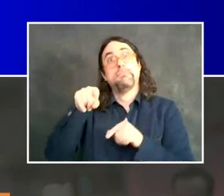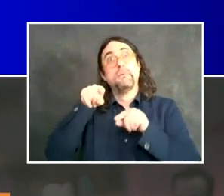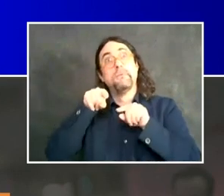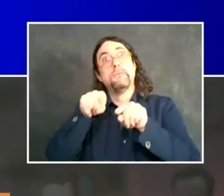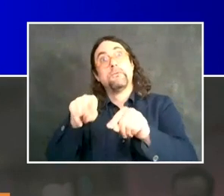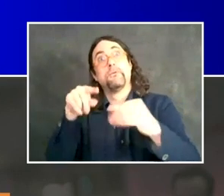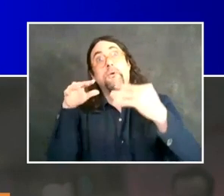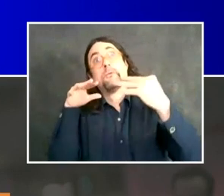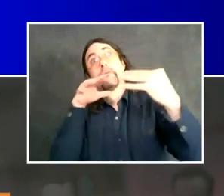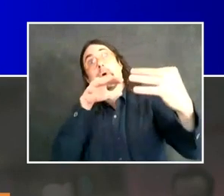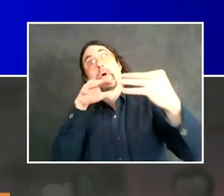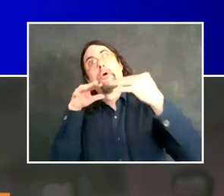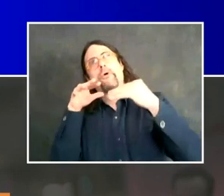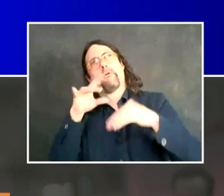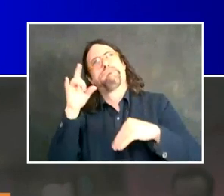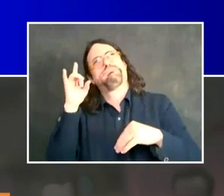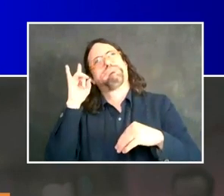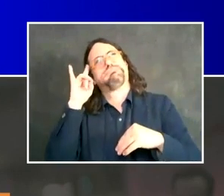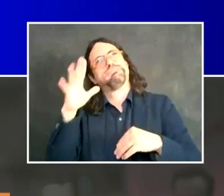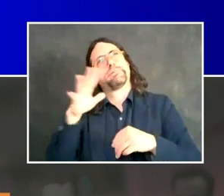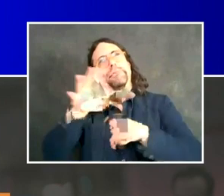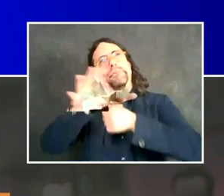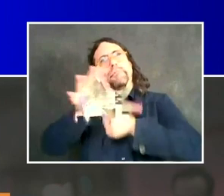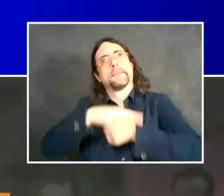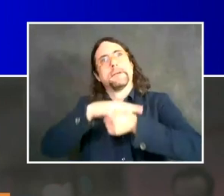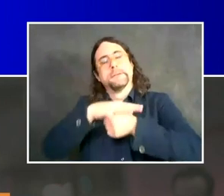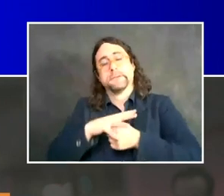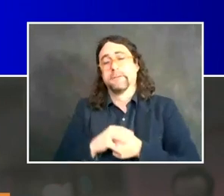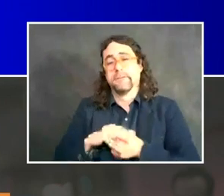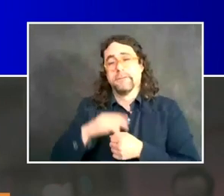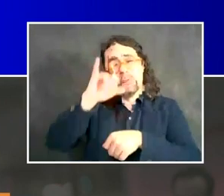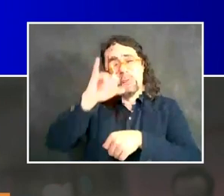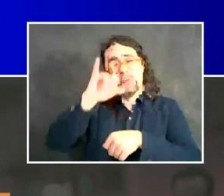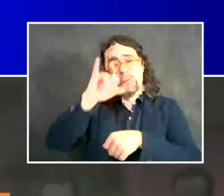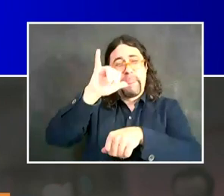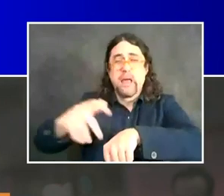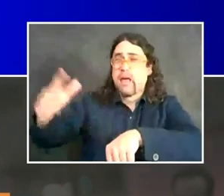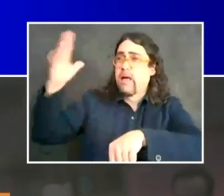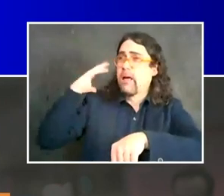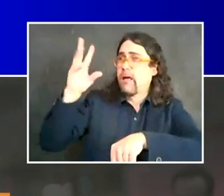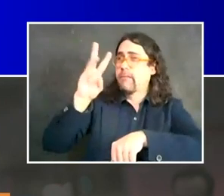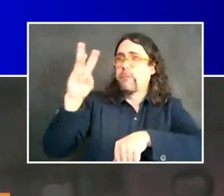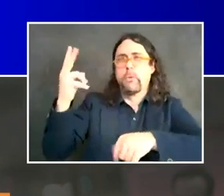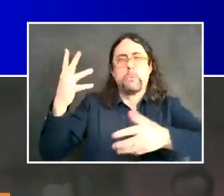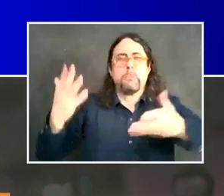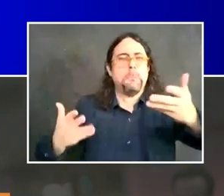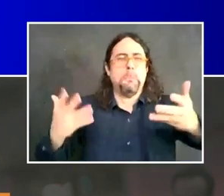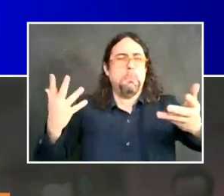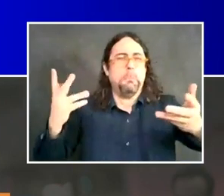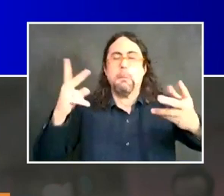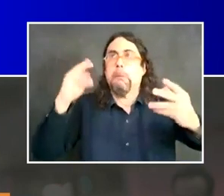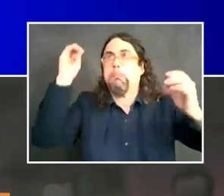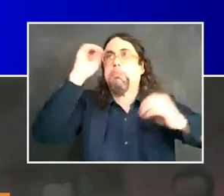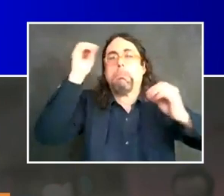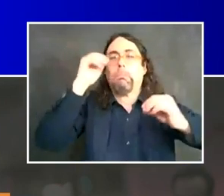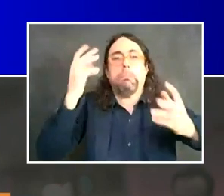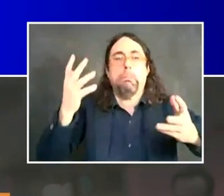WASN'T KNOWN IN THE SAME WAY BACK THEN AND THE SUPPORT WASN'T THERE.